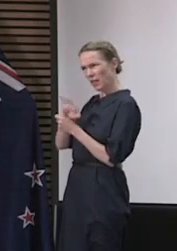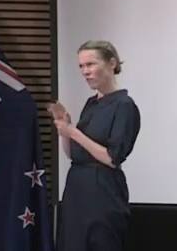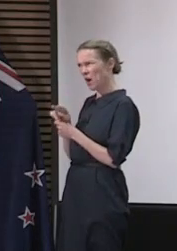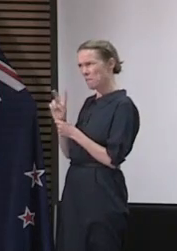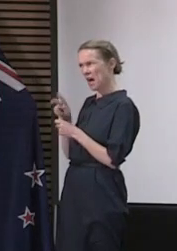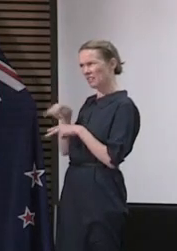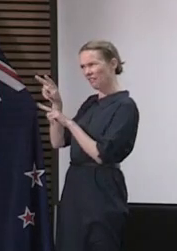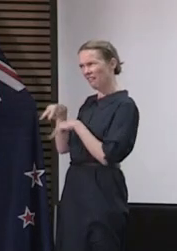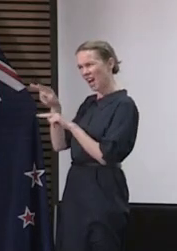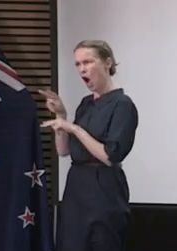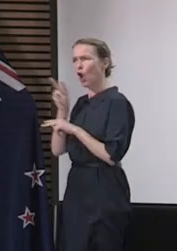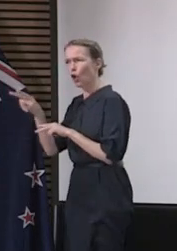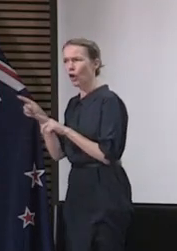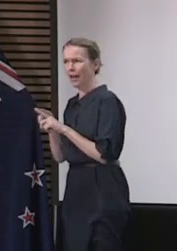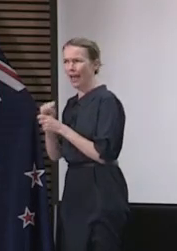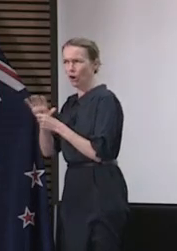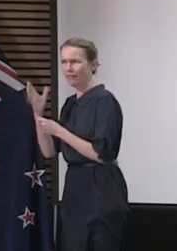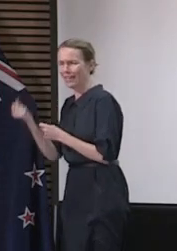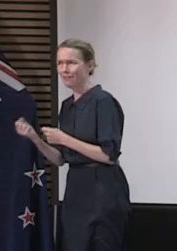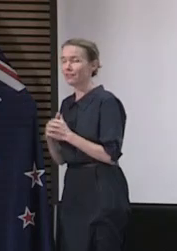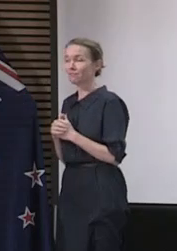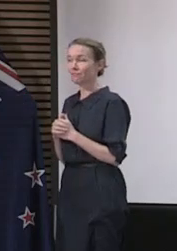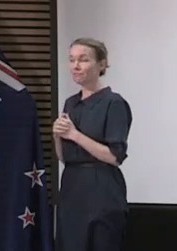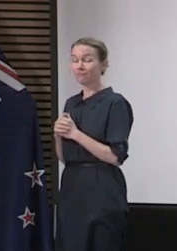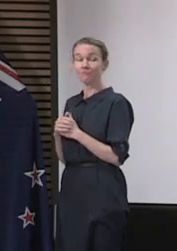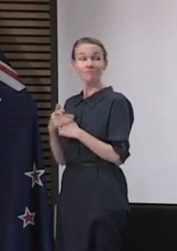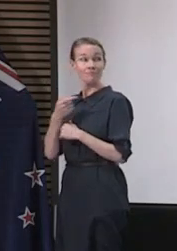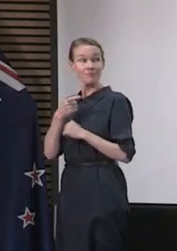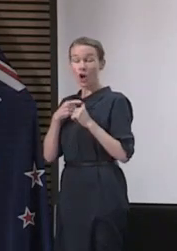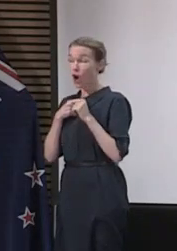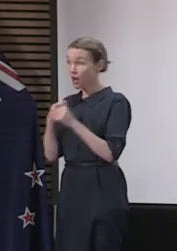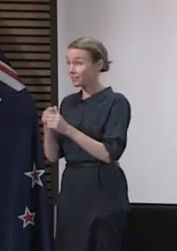definition, a probably case is one that does return a